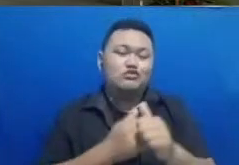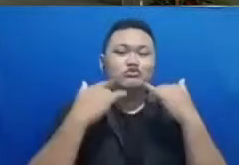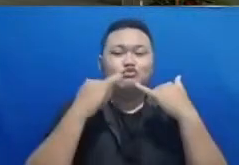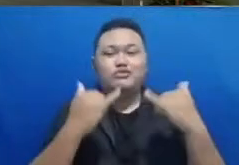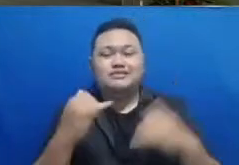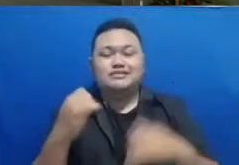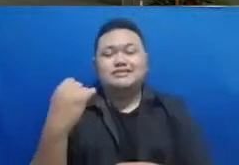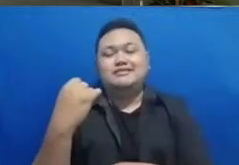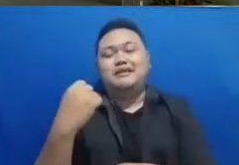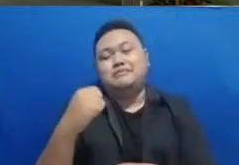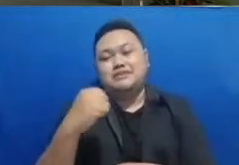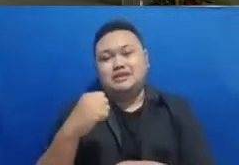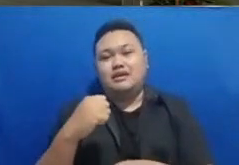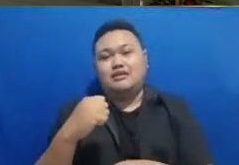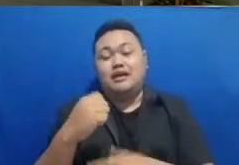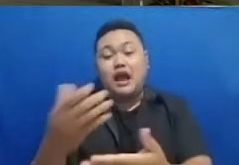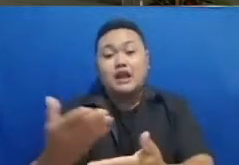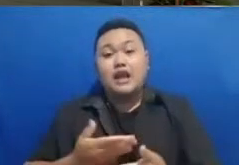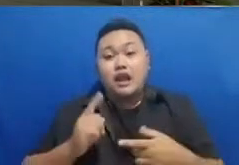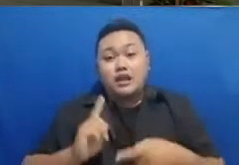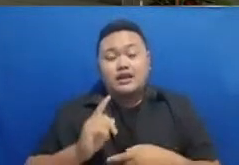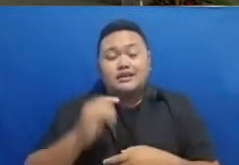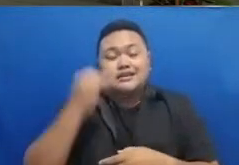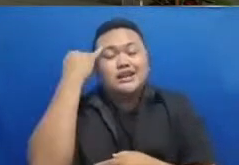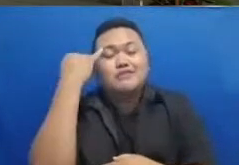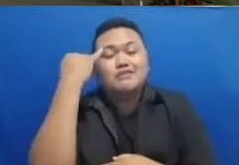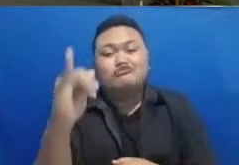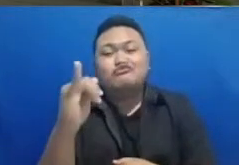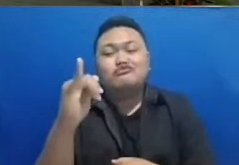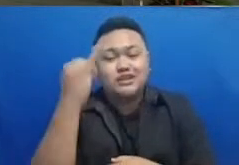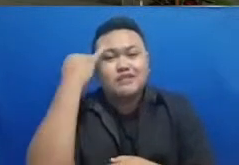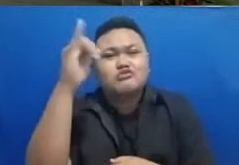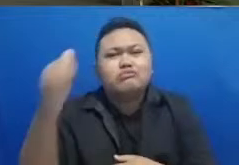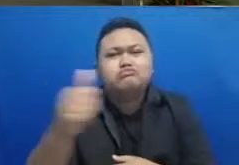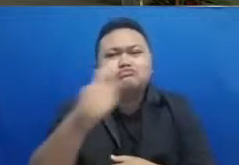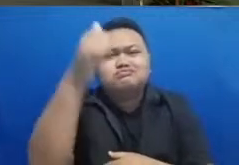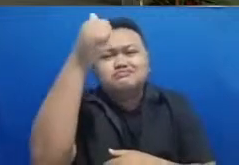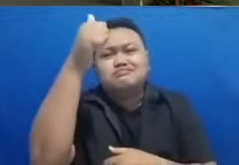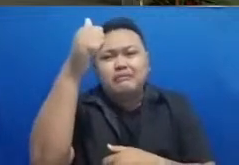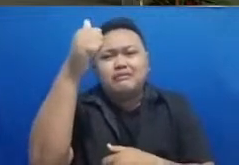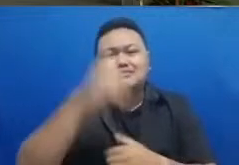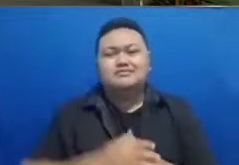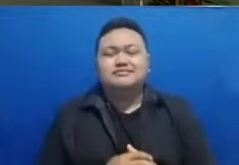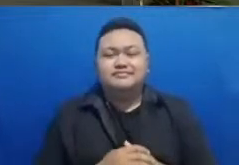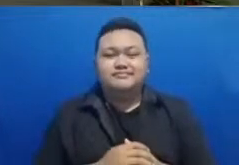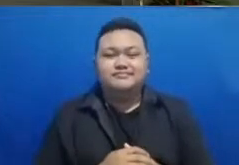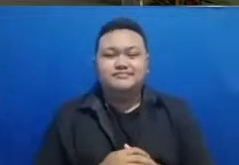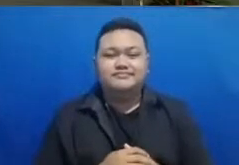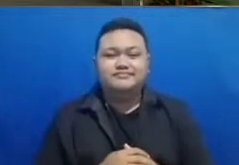of knowledge that is priceless Alright Let's get excited now and ladies and